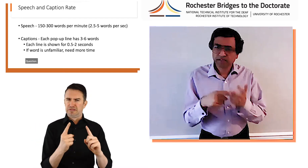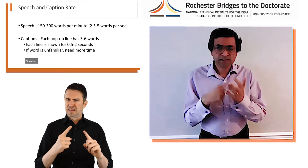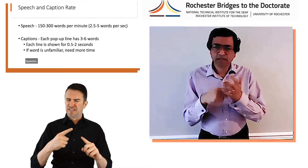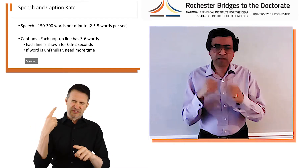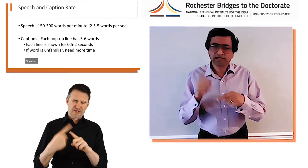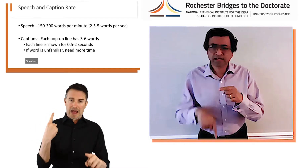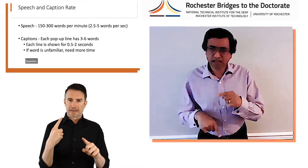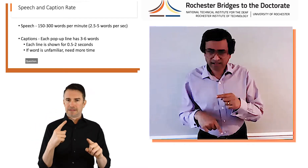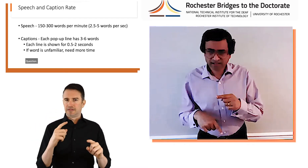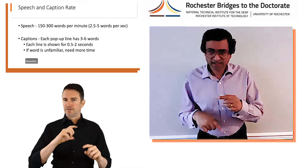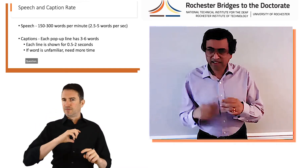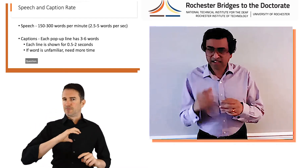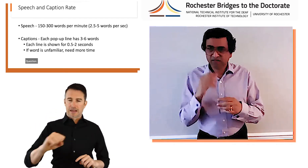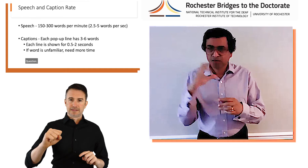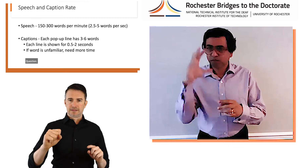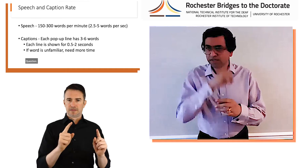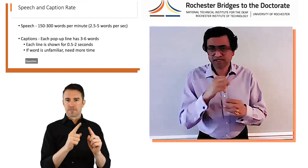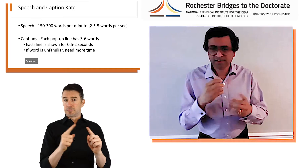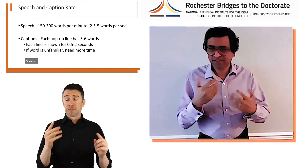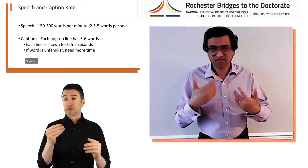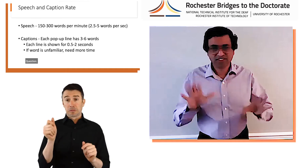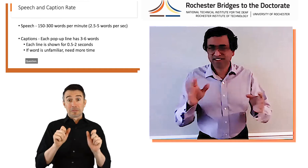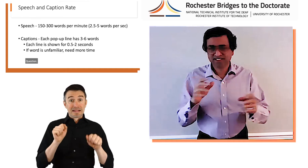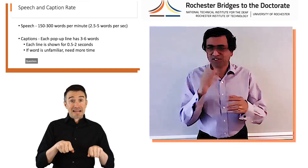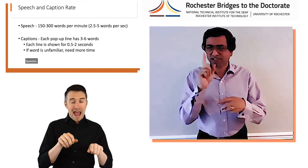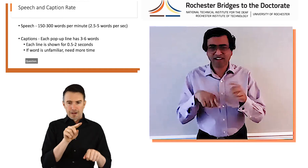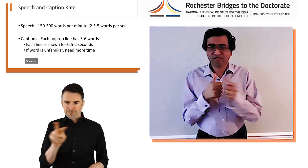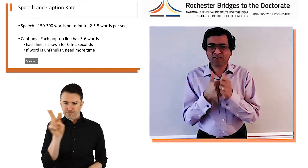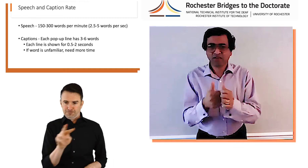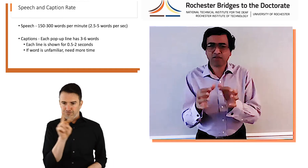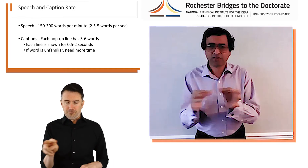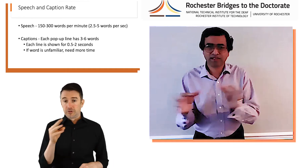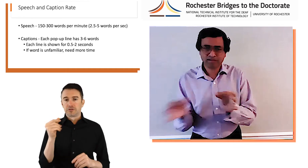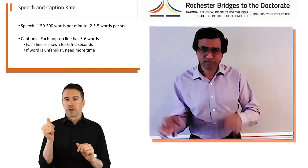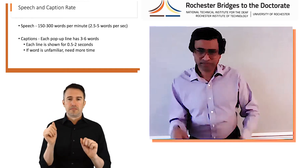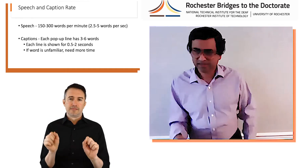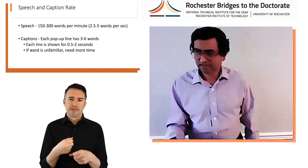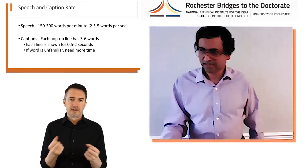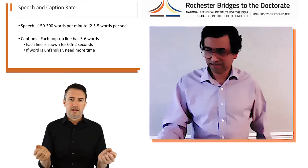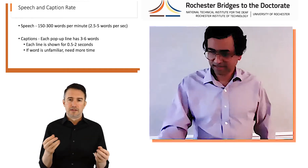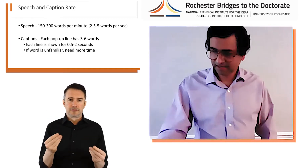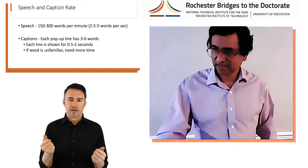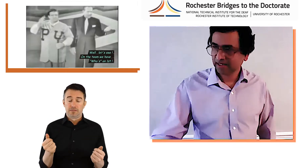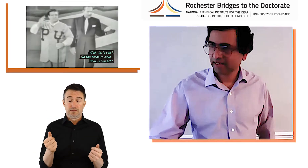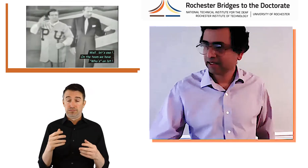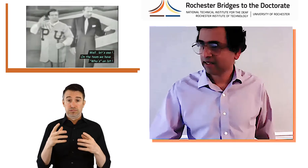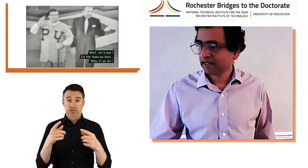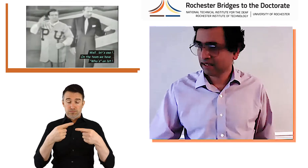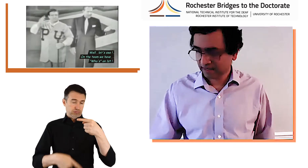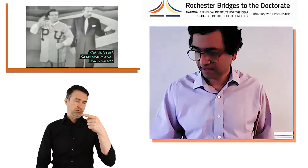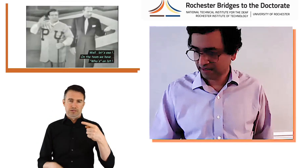Some people can read that fast but some people cannot, and that results in missing information because they may miss captions.